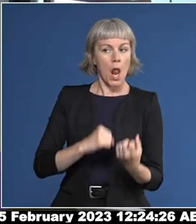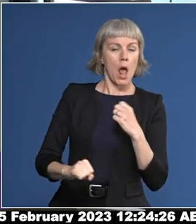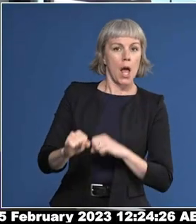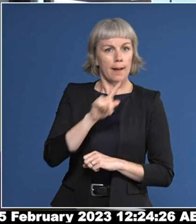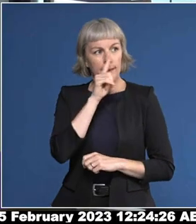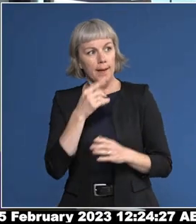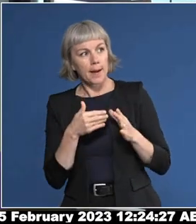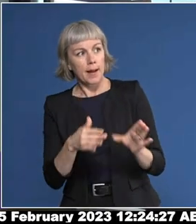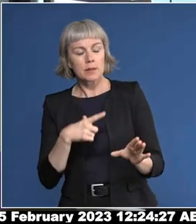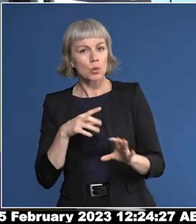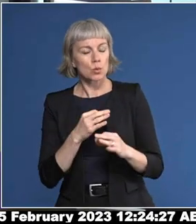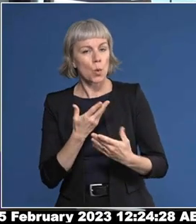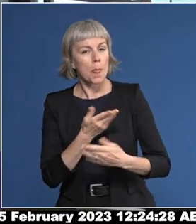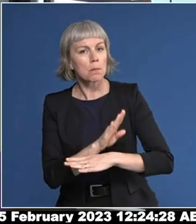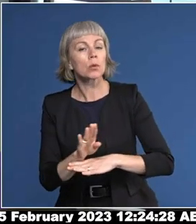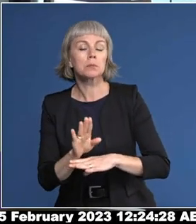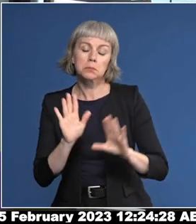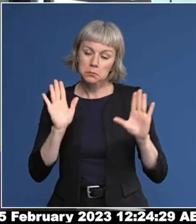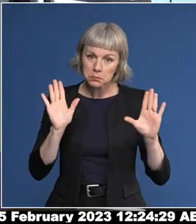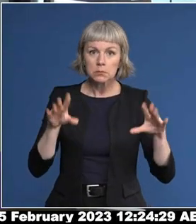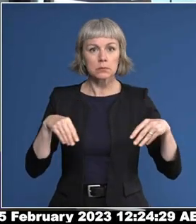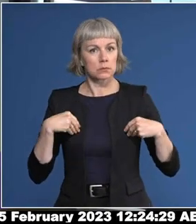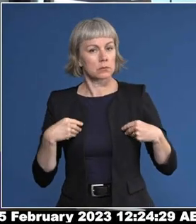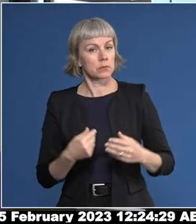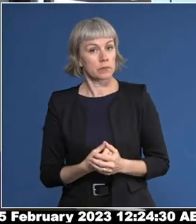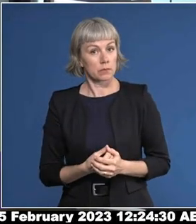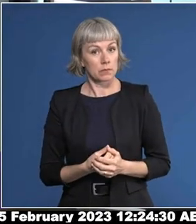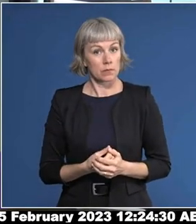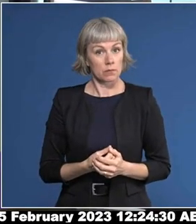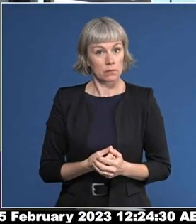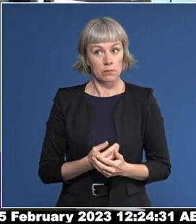But it's a proposition that I may wish to put to Afford's representative.